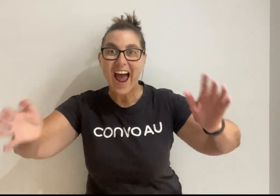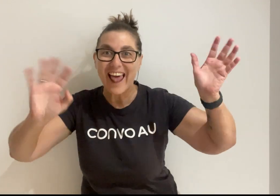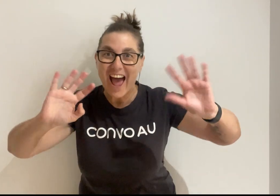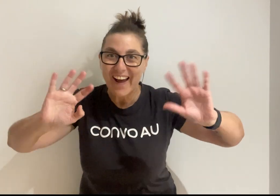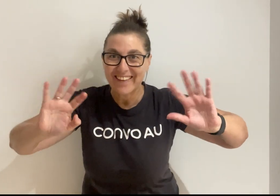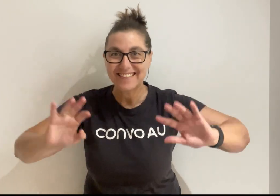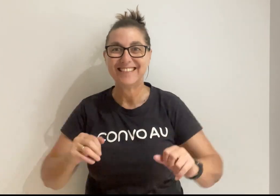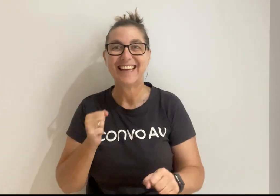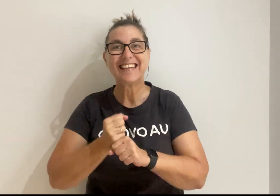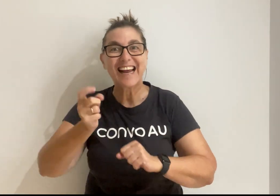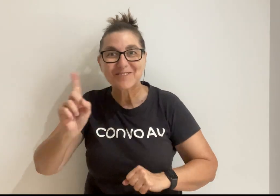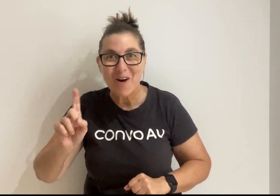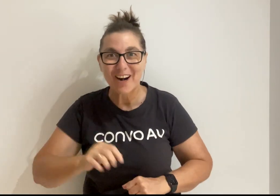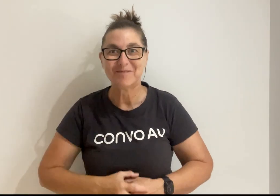Hello! Guess what?